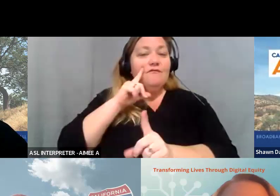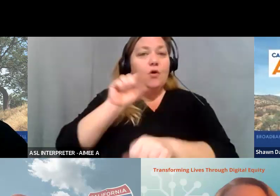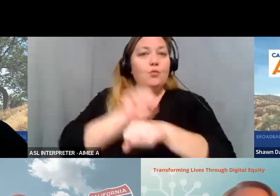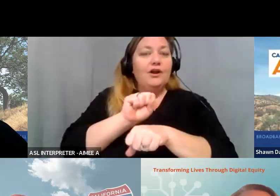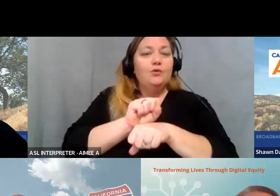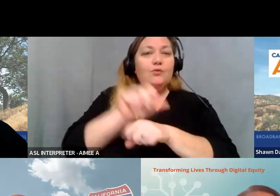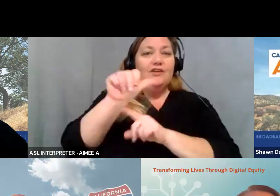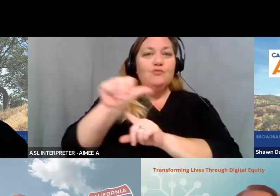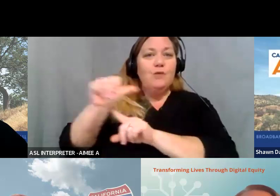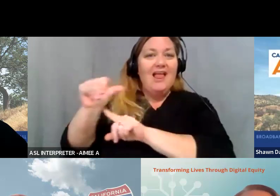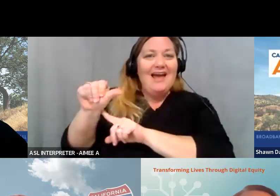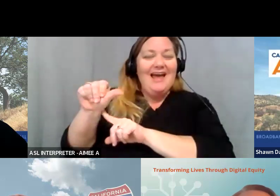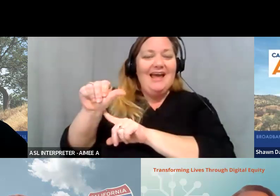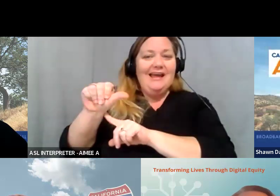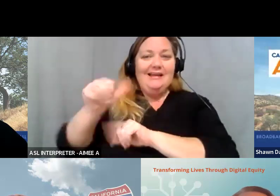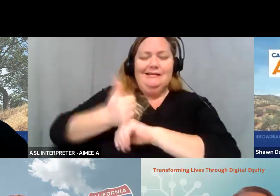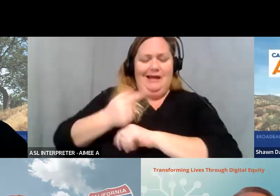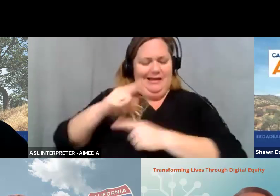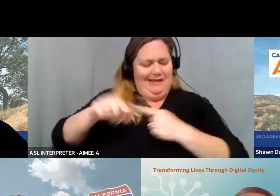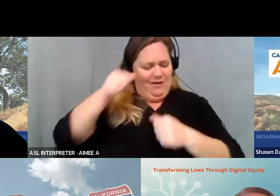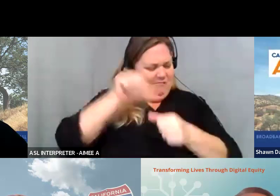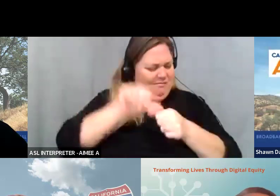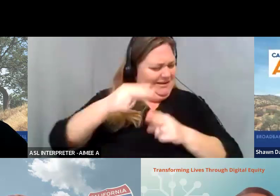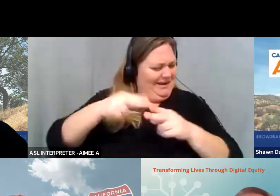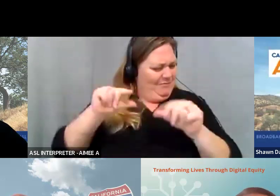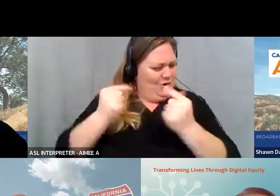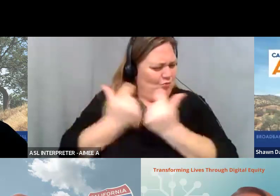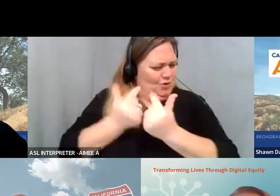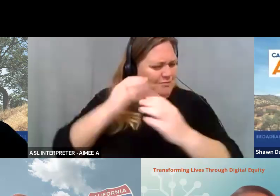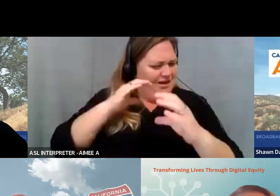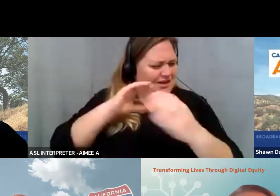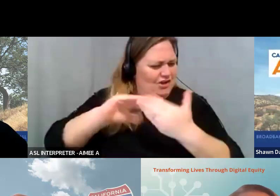the country, or where I can't remember the name of the group that is the community colleges or